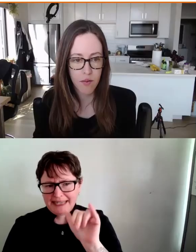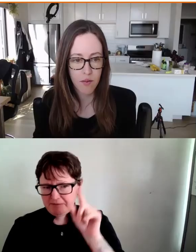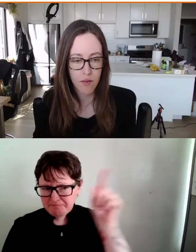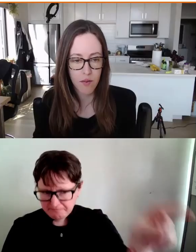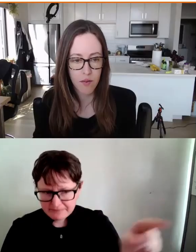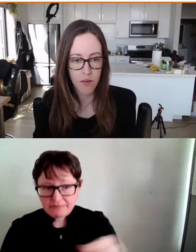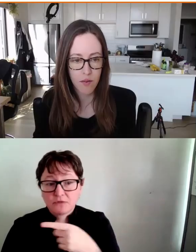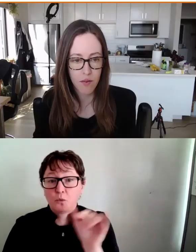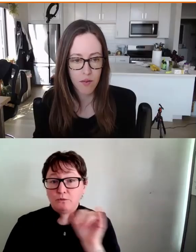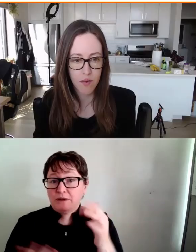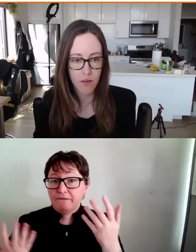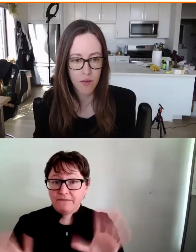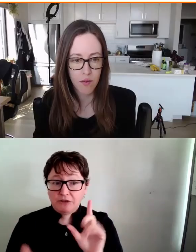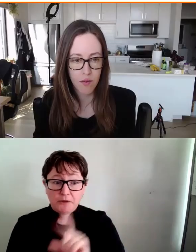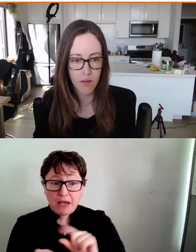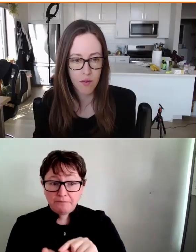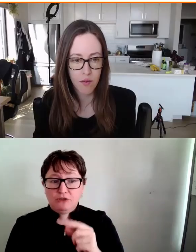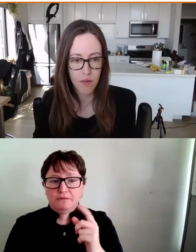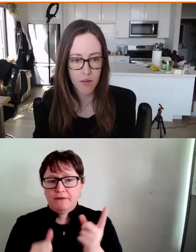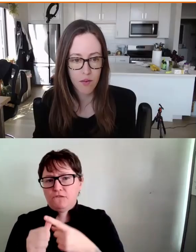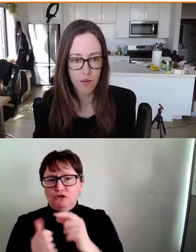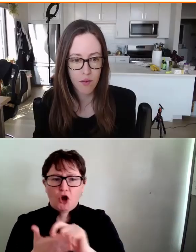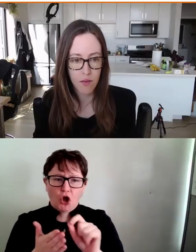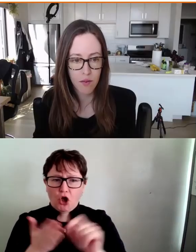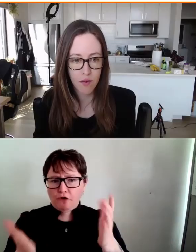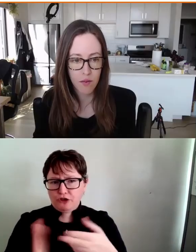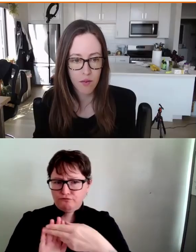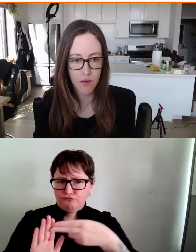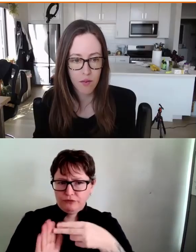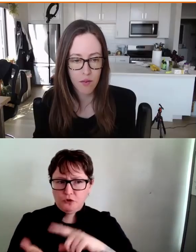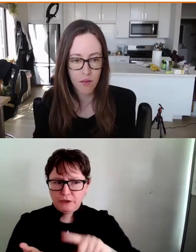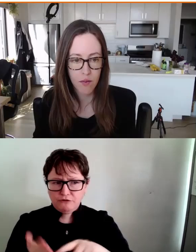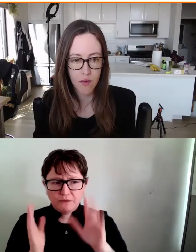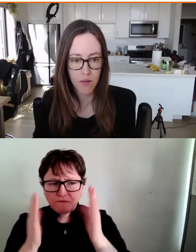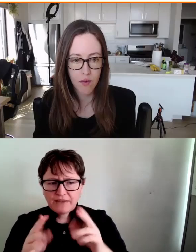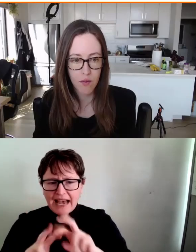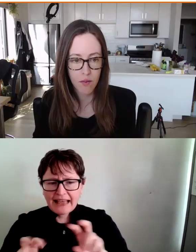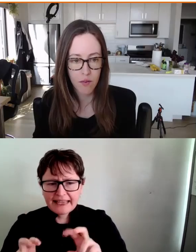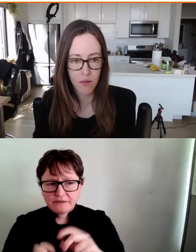She published her first author research, analyzing autism and